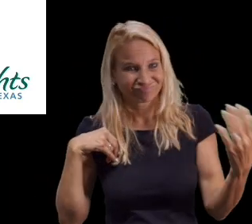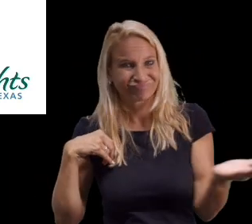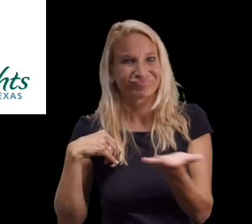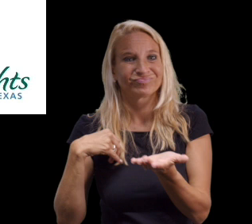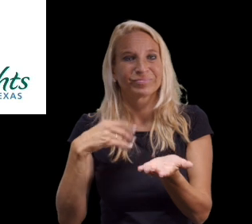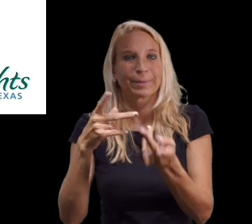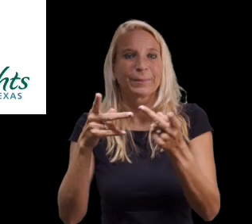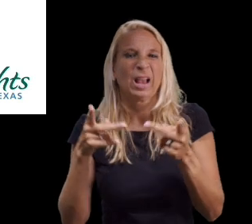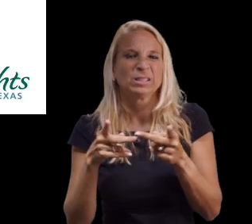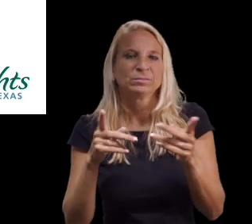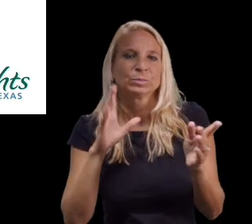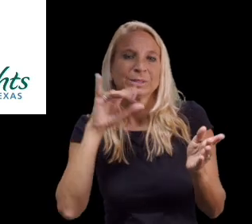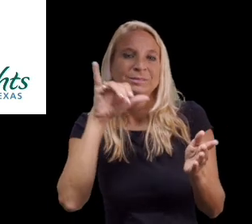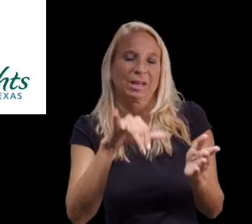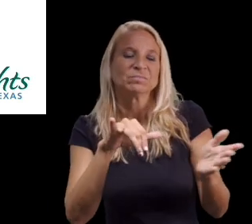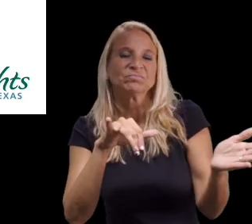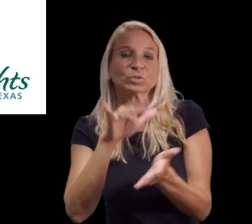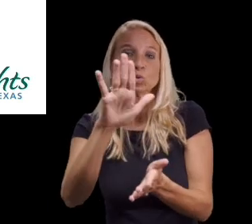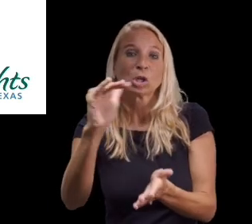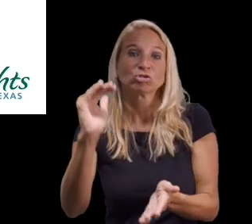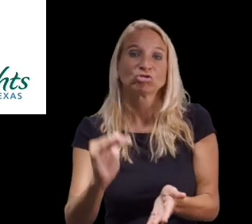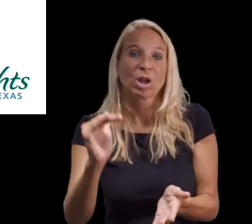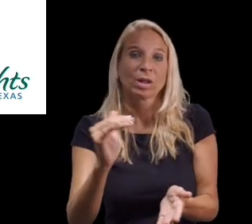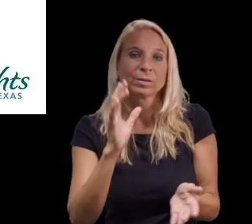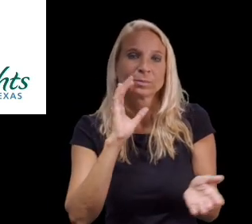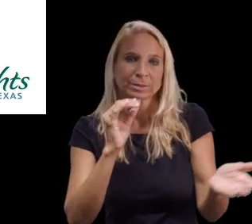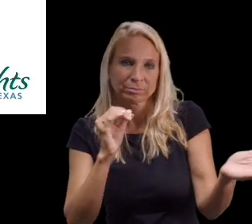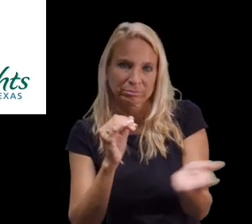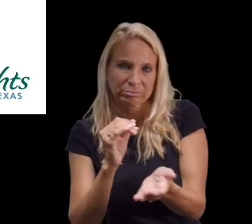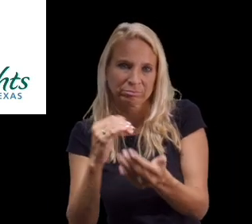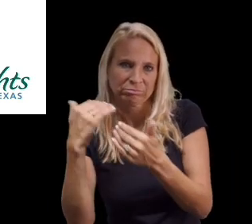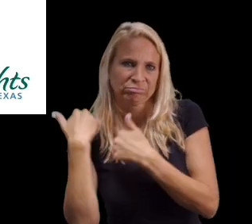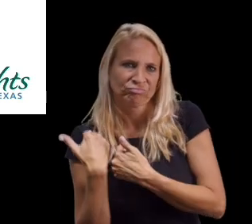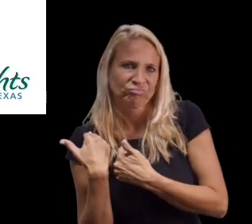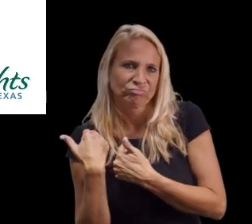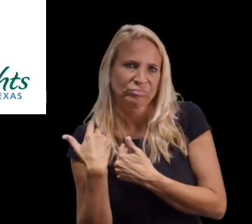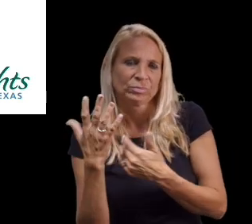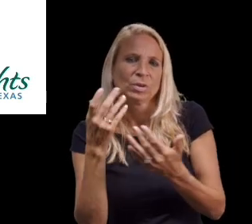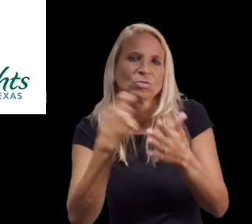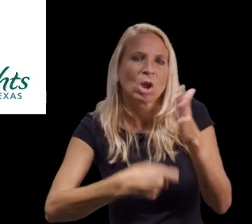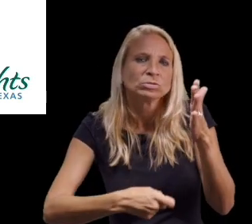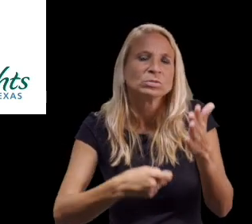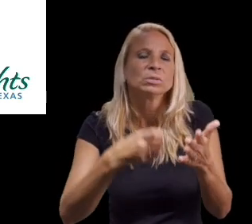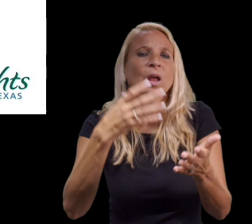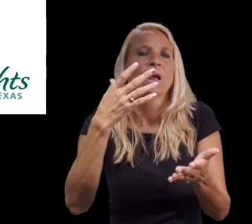finding a facility that will accept your child and of course cost and transportation.